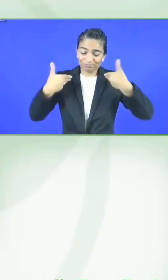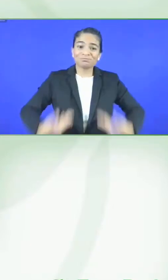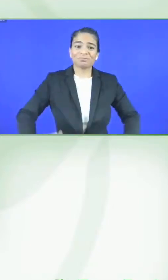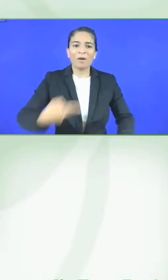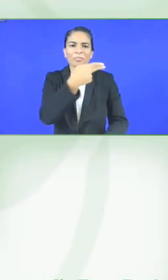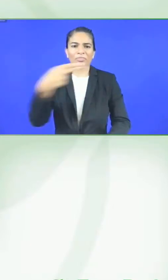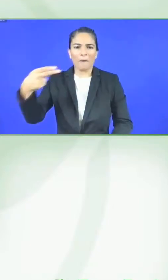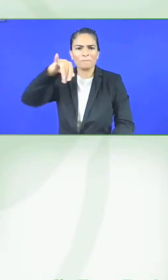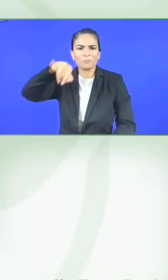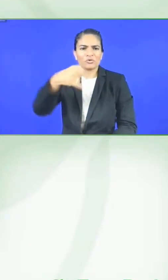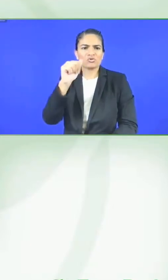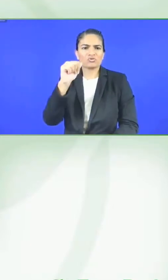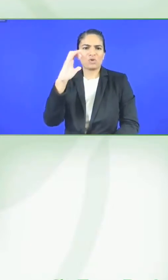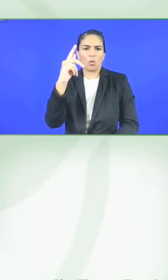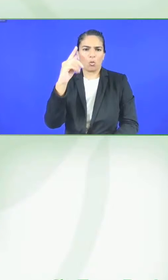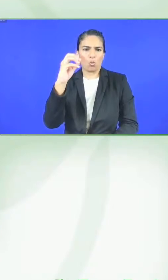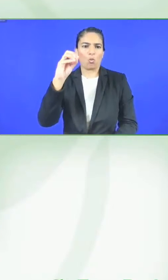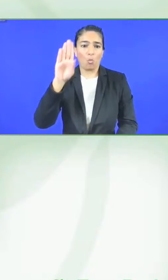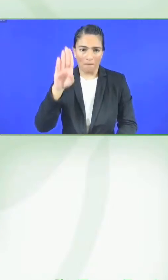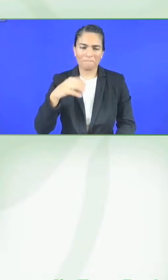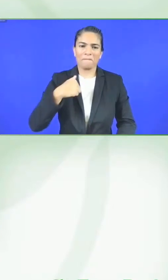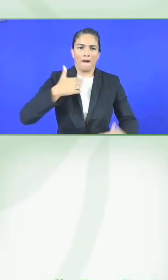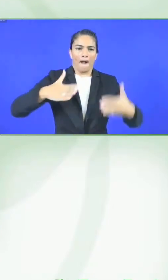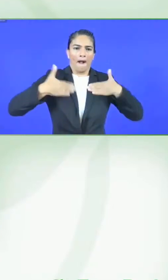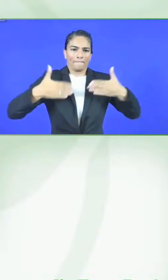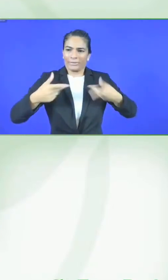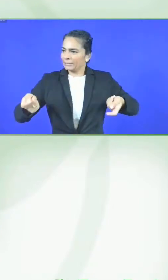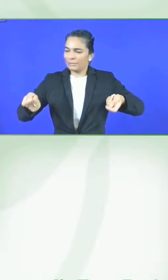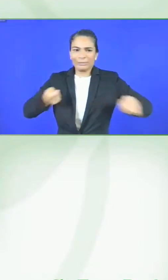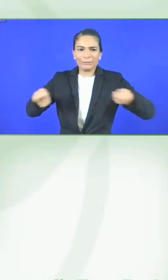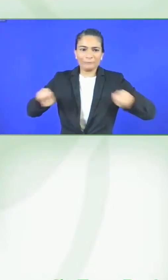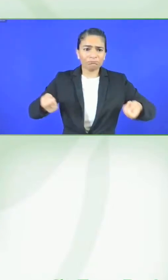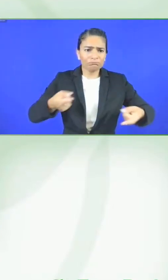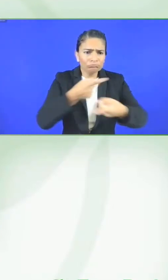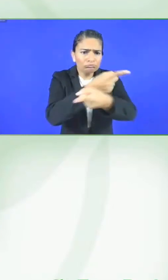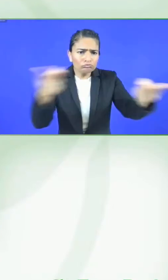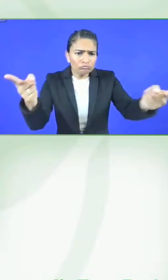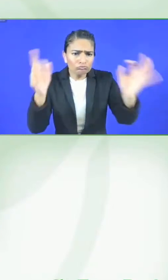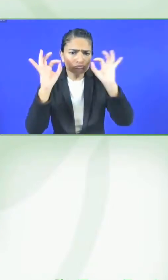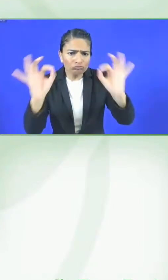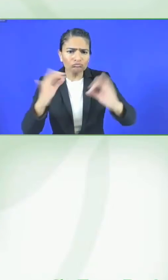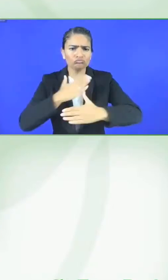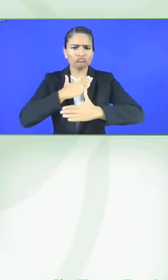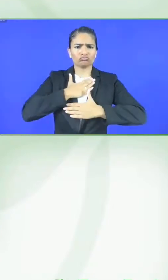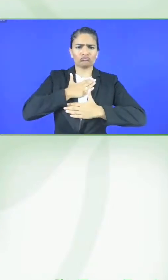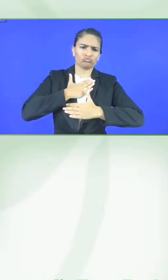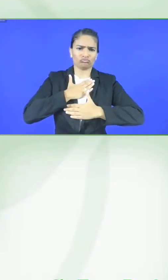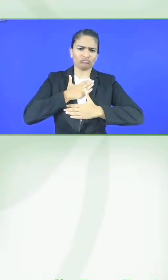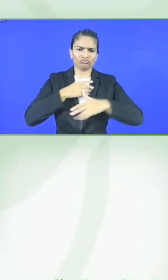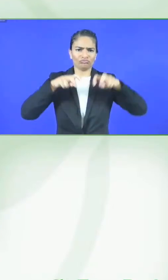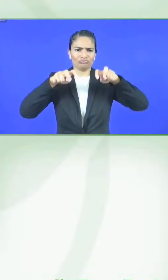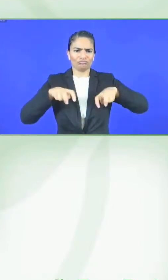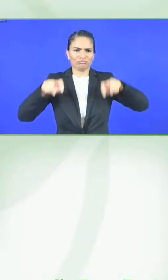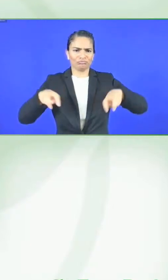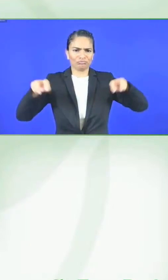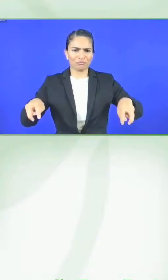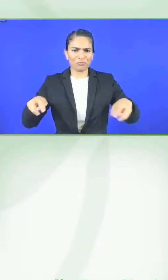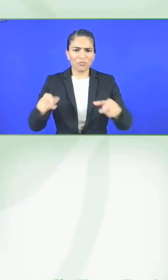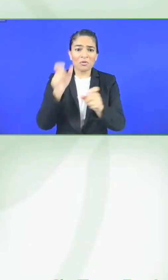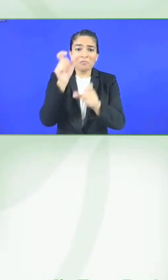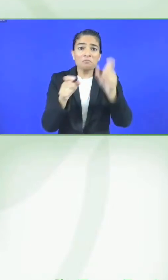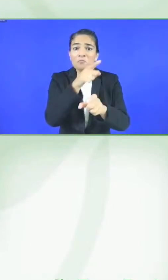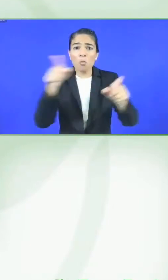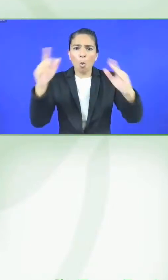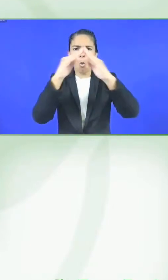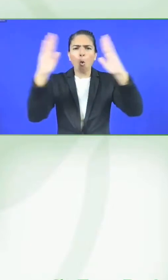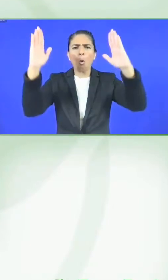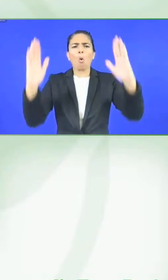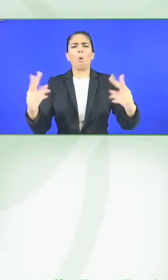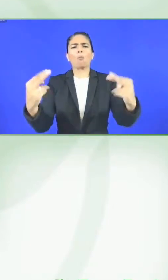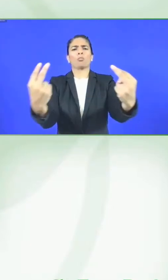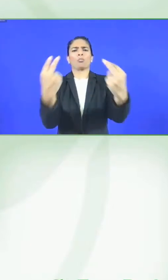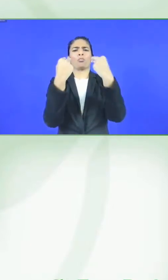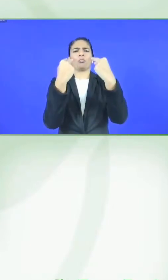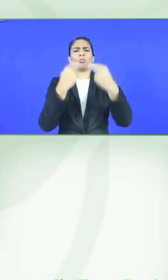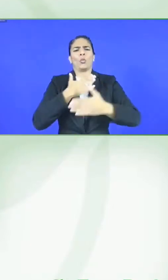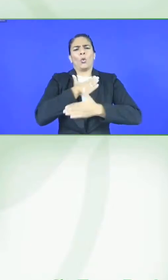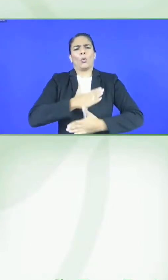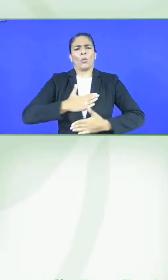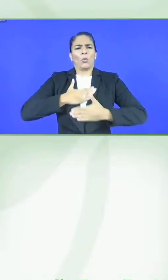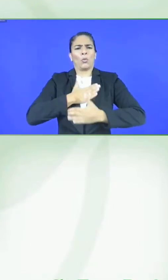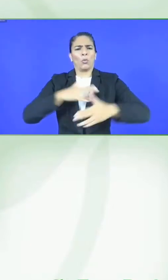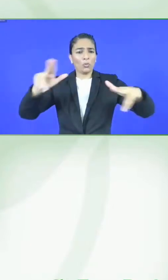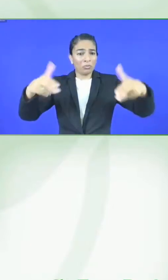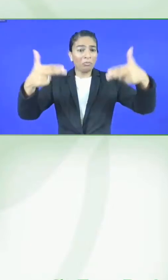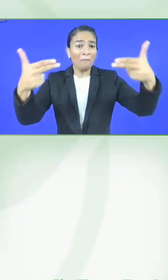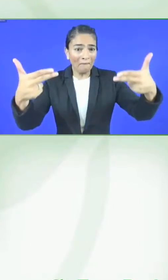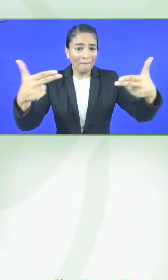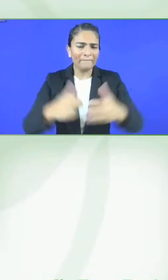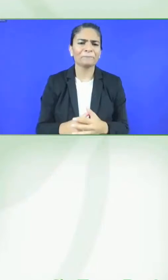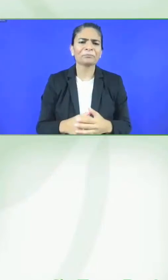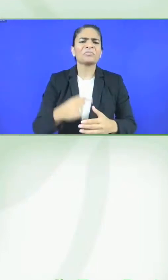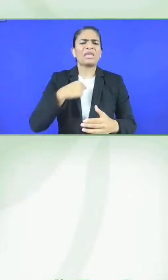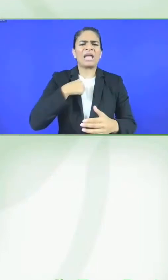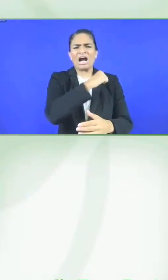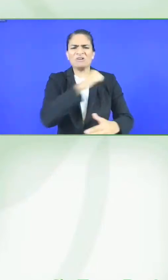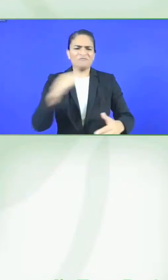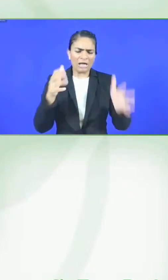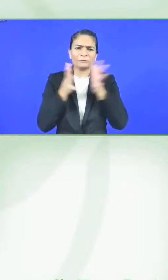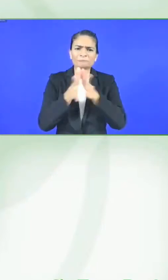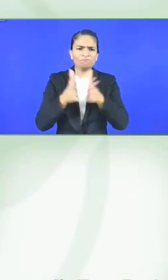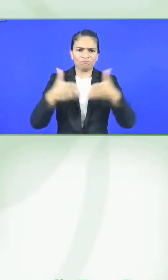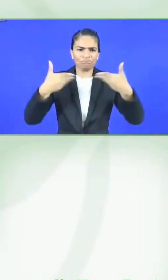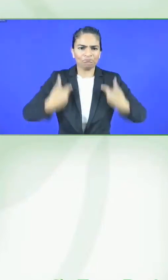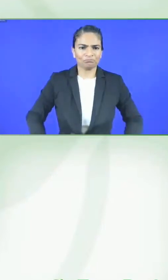brief description I am a 29 years old, white male with brown hair and I am about 180 cm